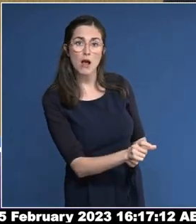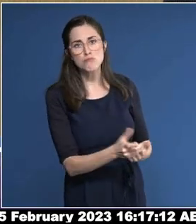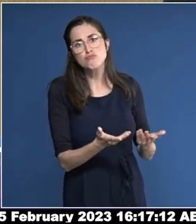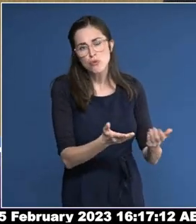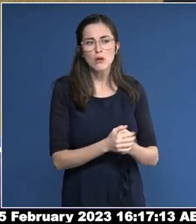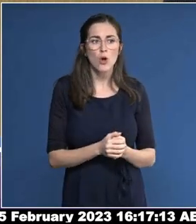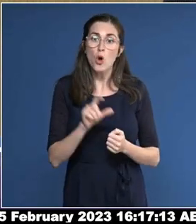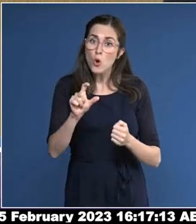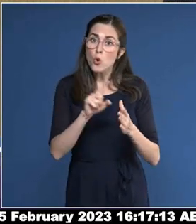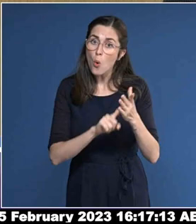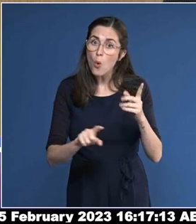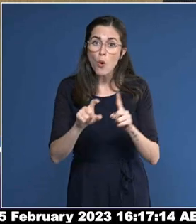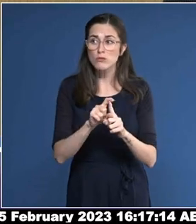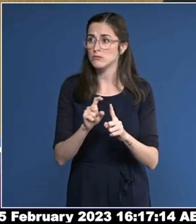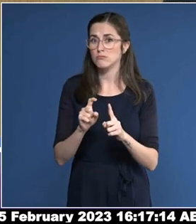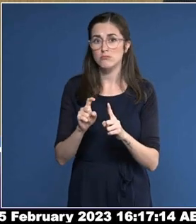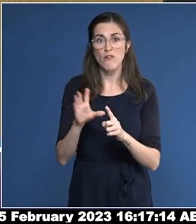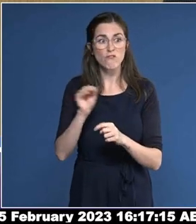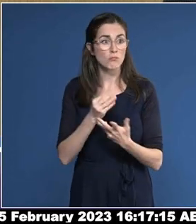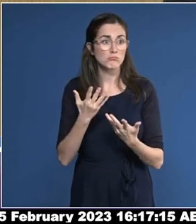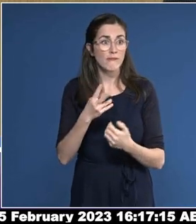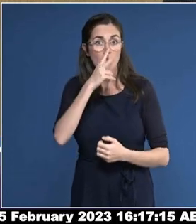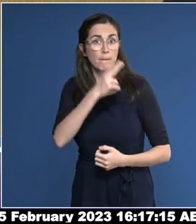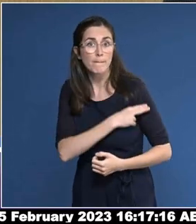single provider available within that area to support a participant.